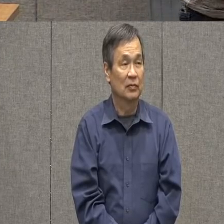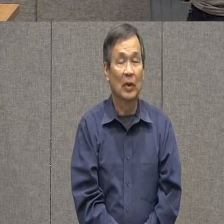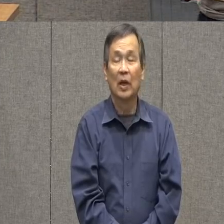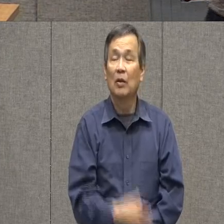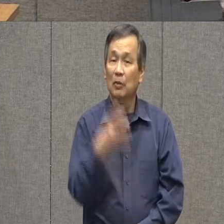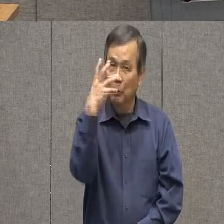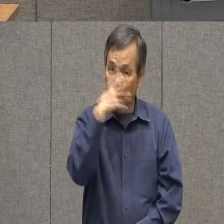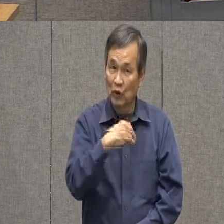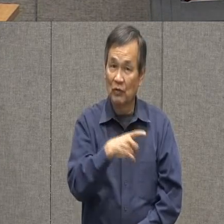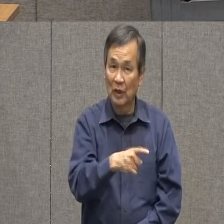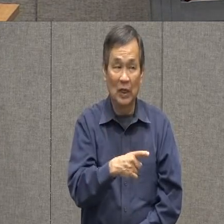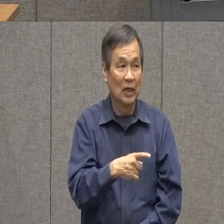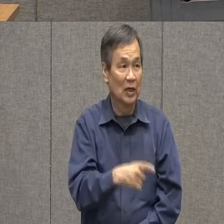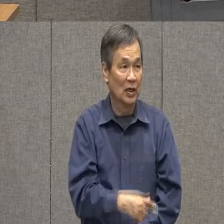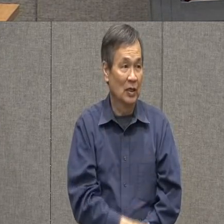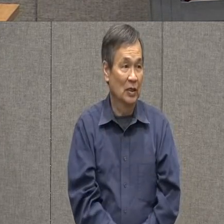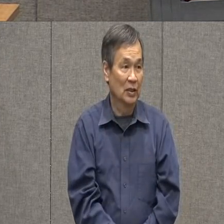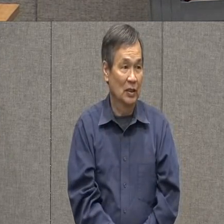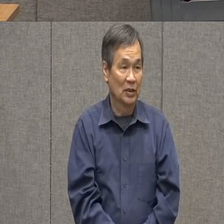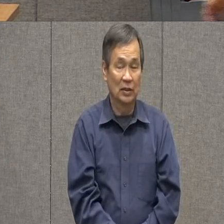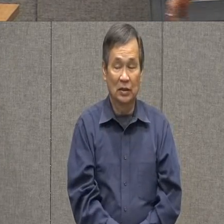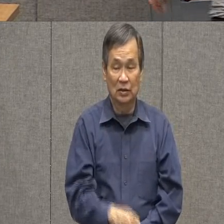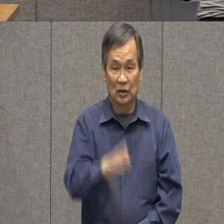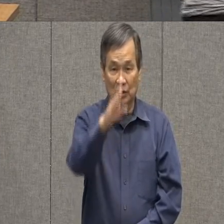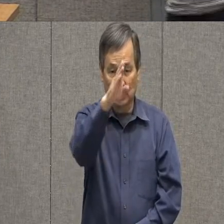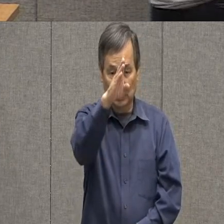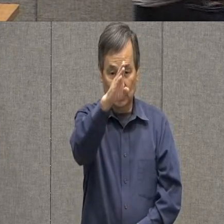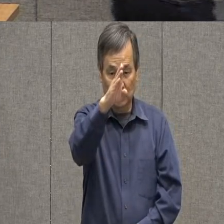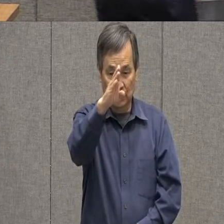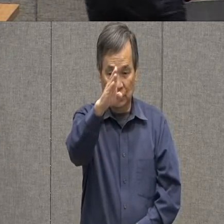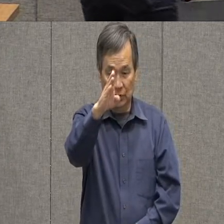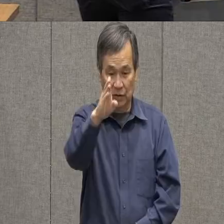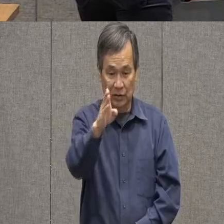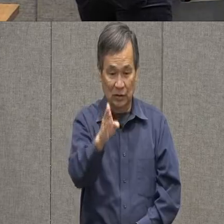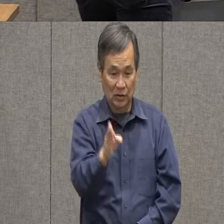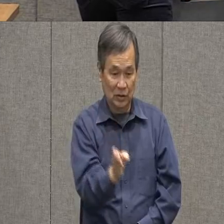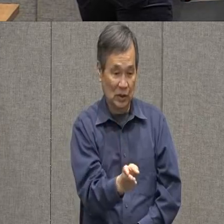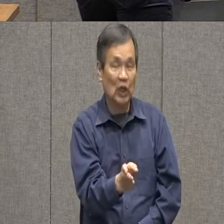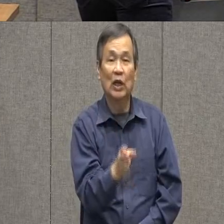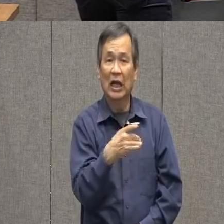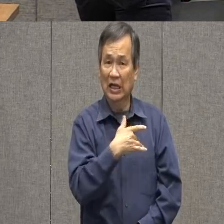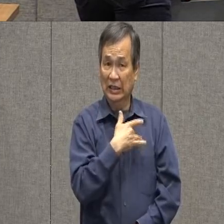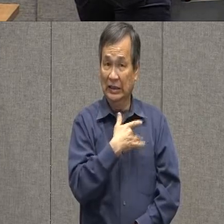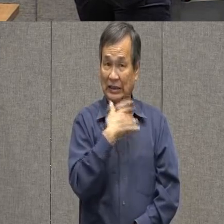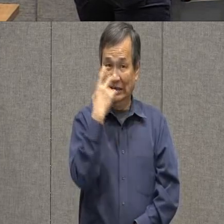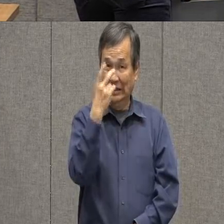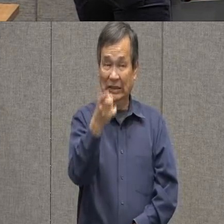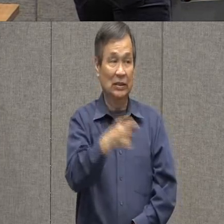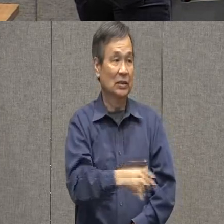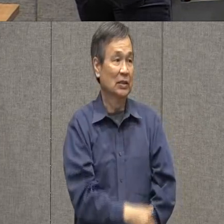And then her torso is even curving to the side over here so I can show that. I can make a fun.